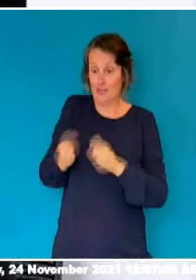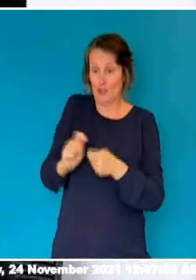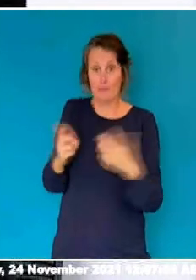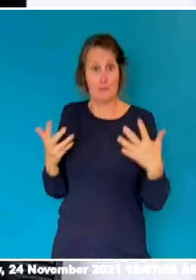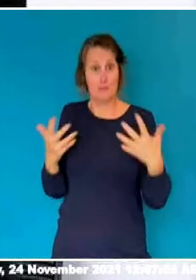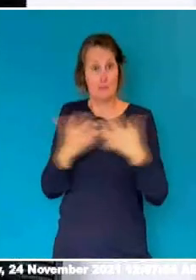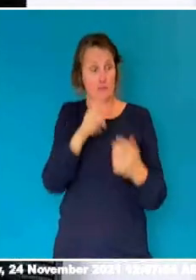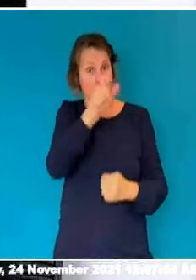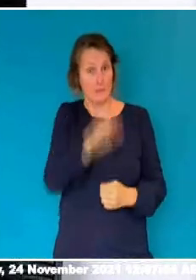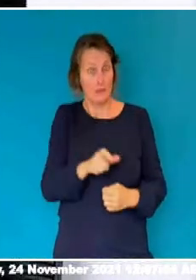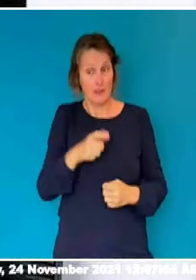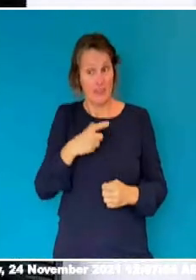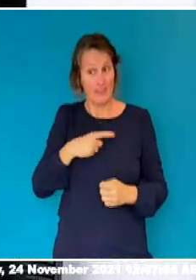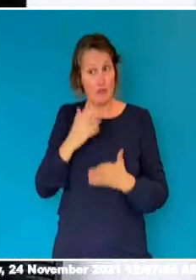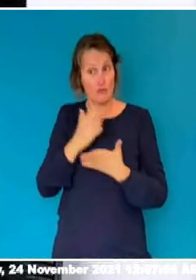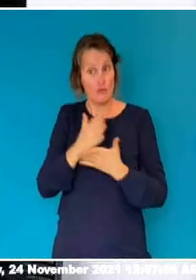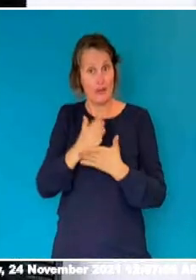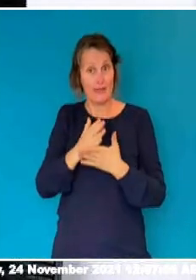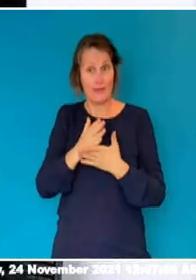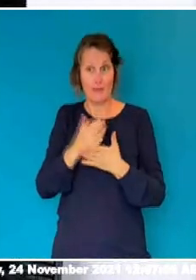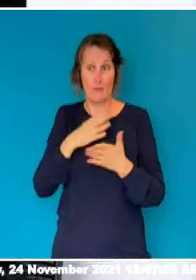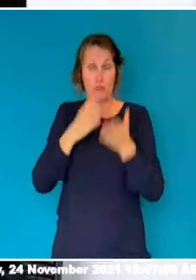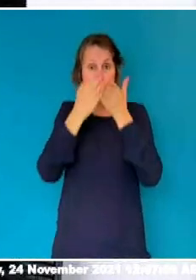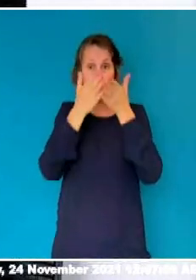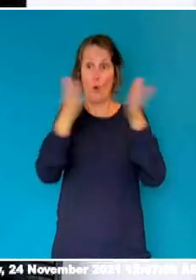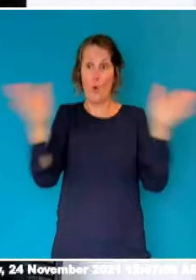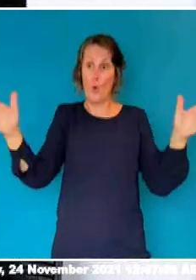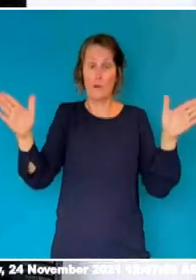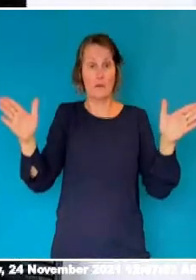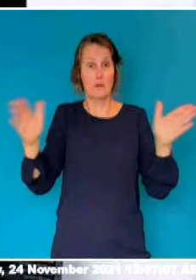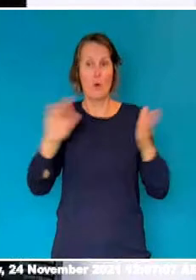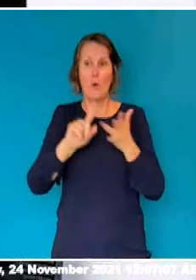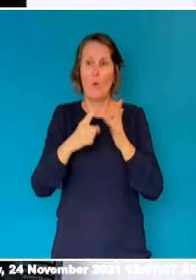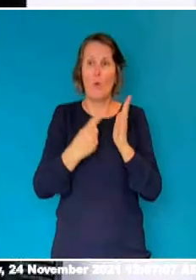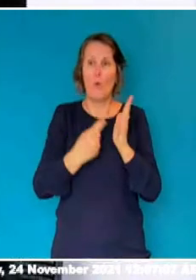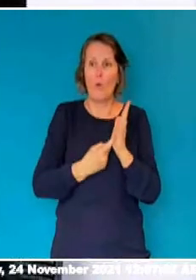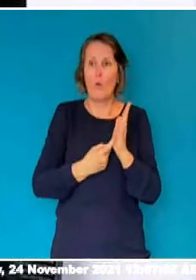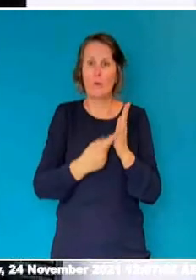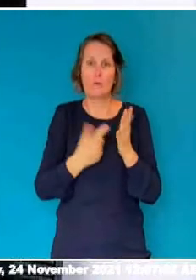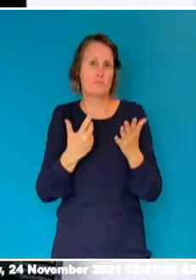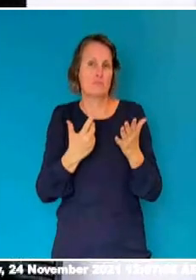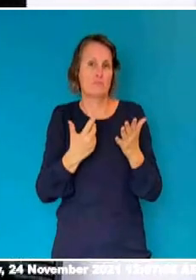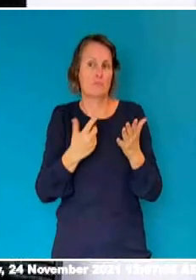focus, or are they related to removing barriers related to inherent requirements?